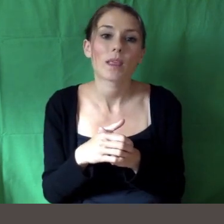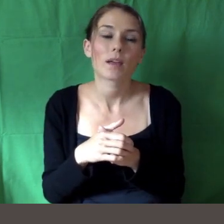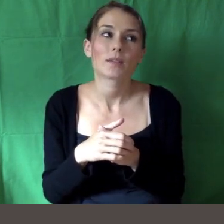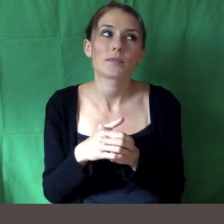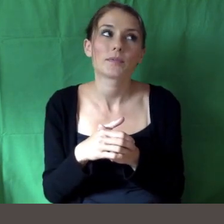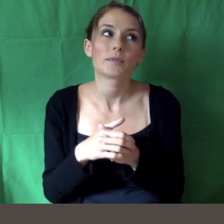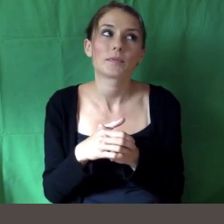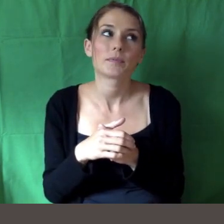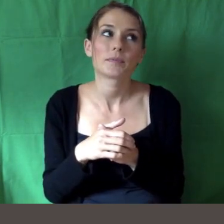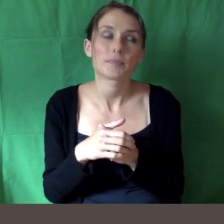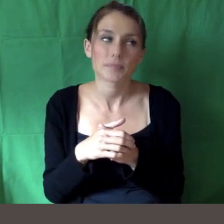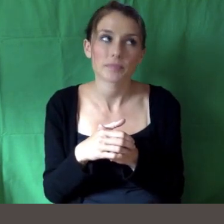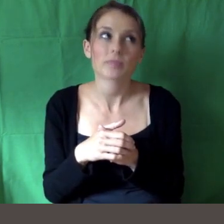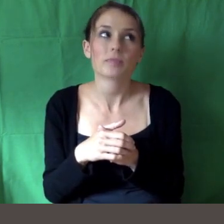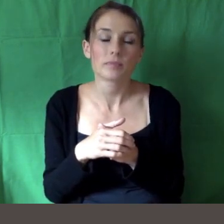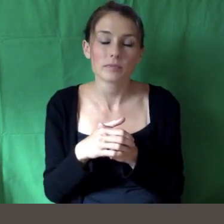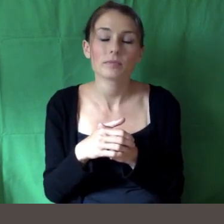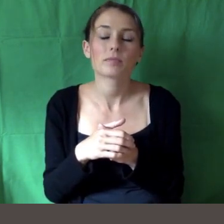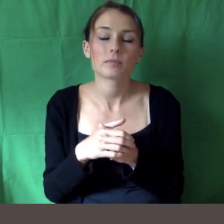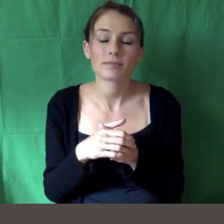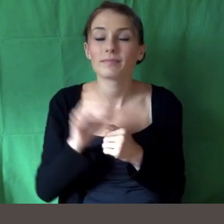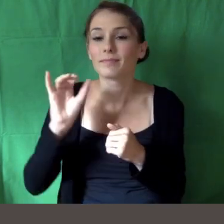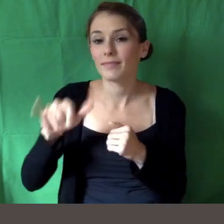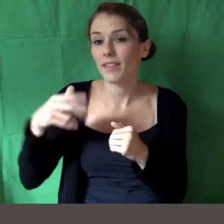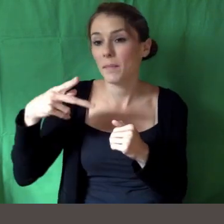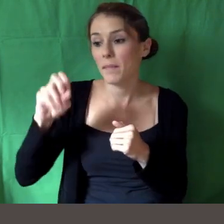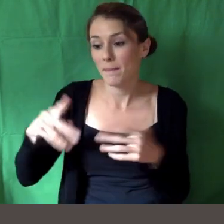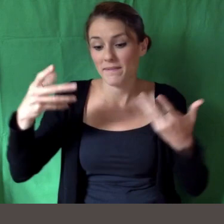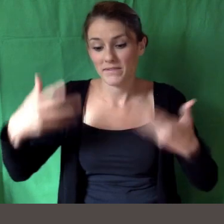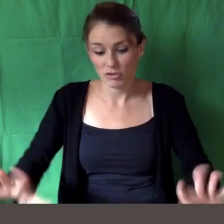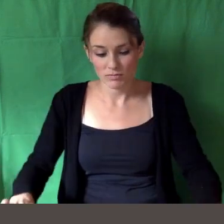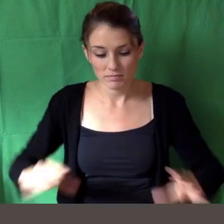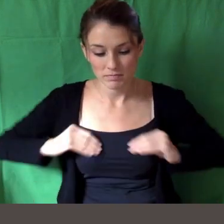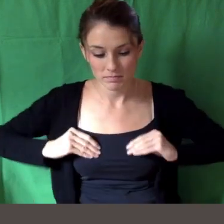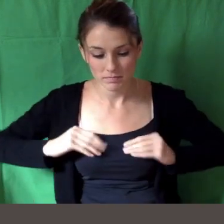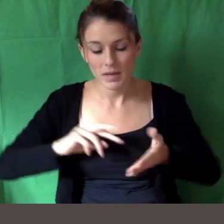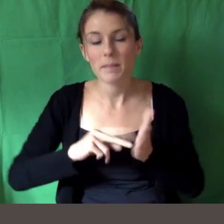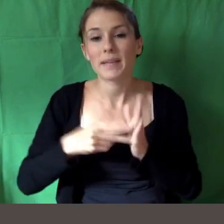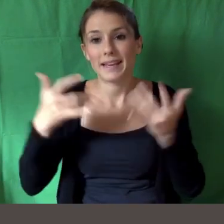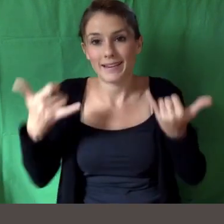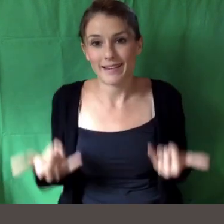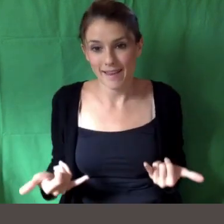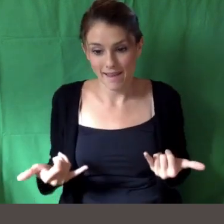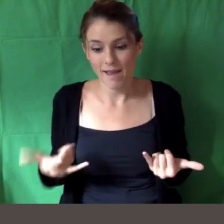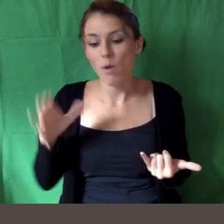And once, once the PEP got accepted, that means now we're going to have code changes, right?